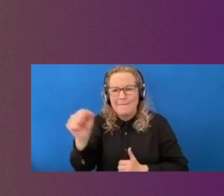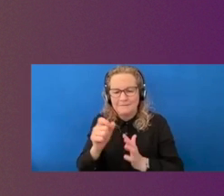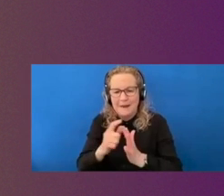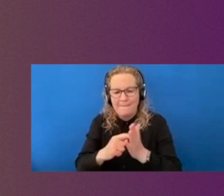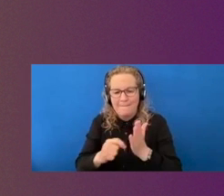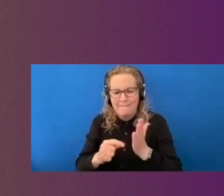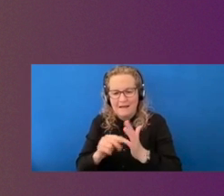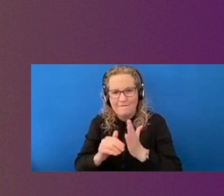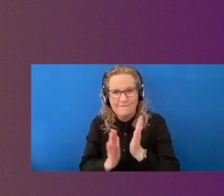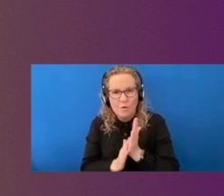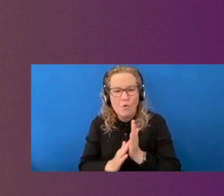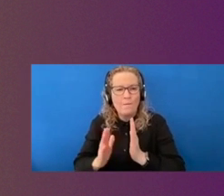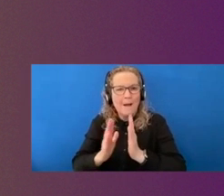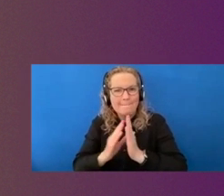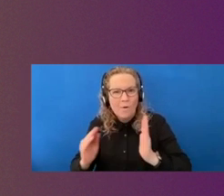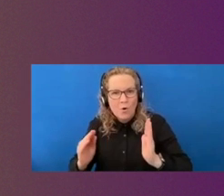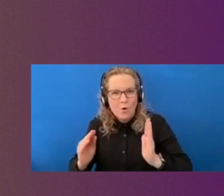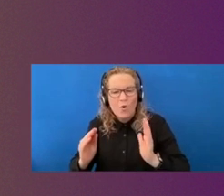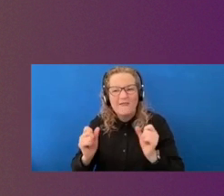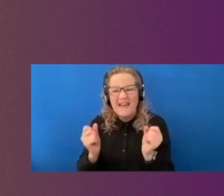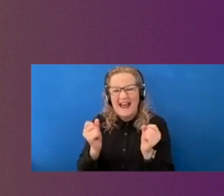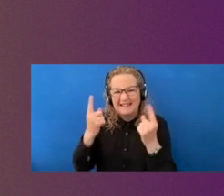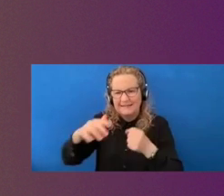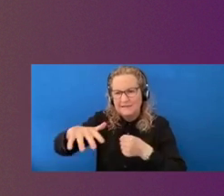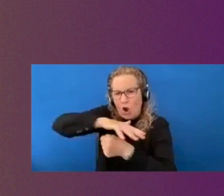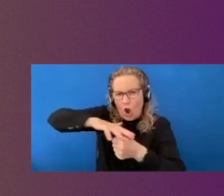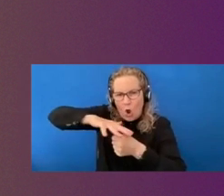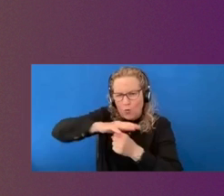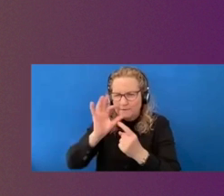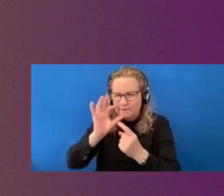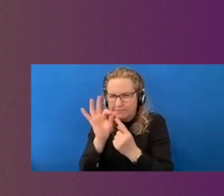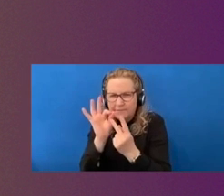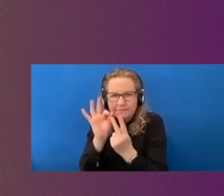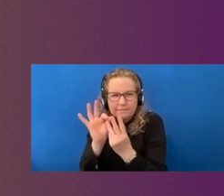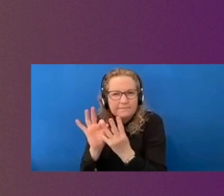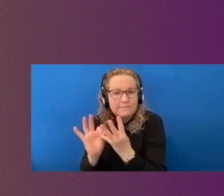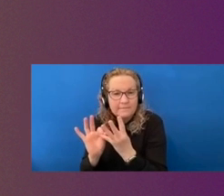that understands the local nuances here and then you sort of combine that with the